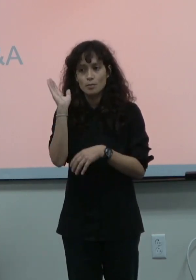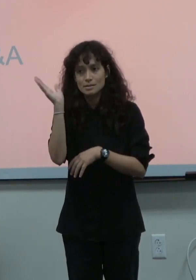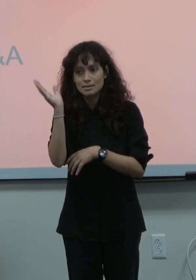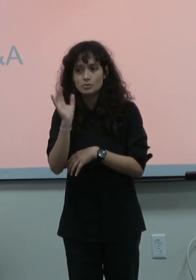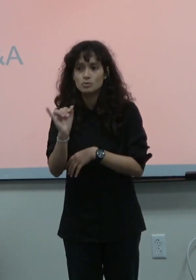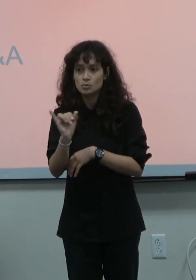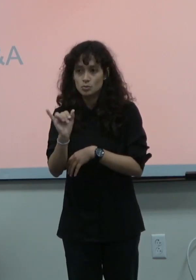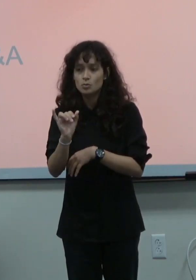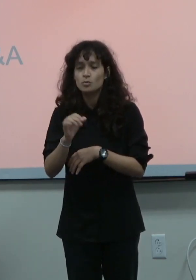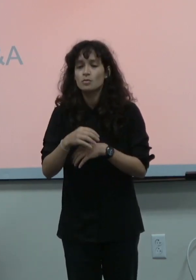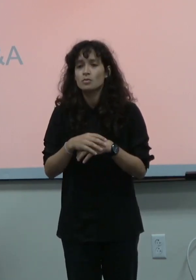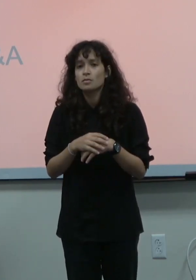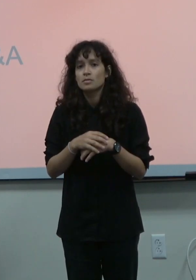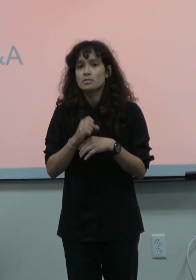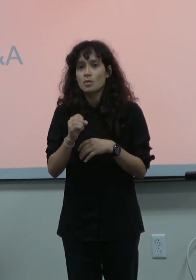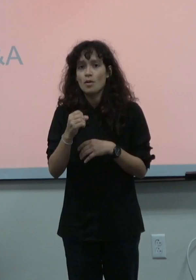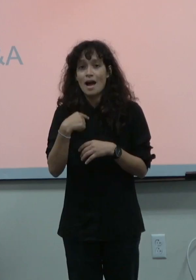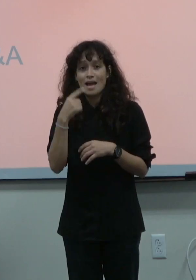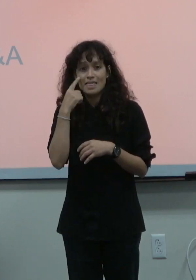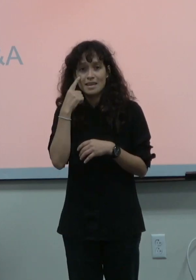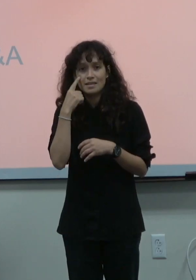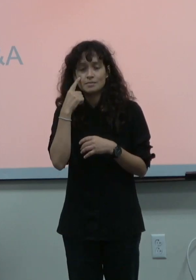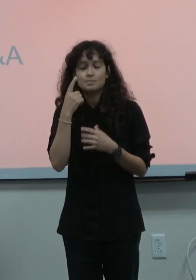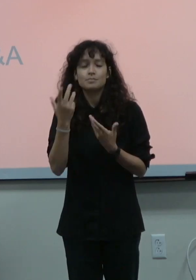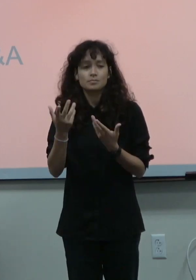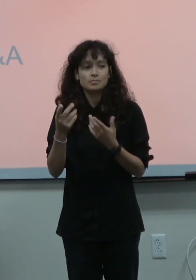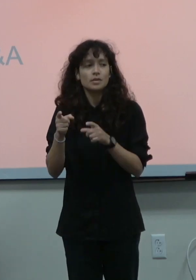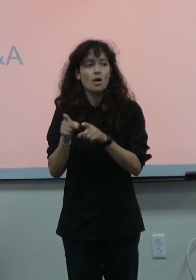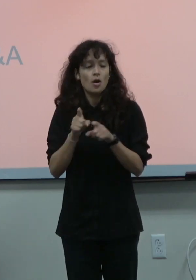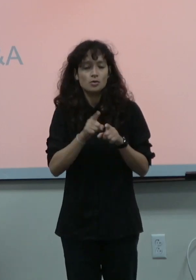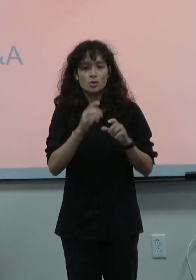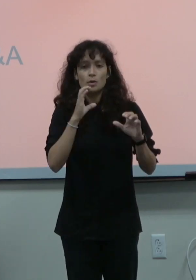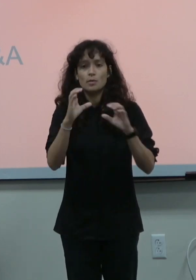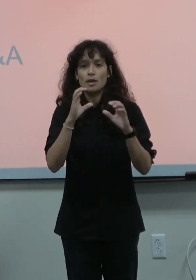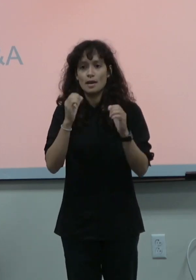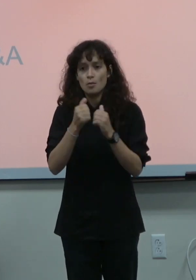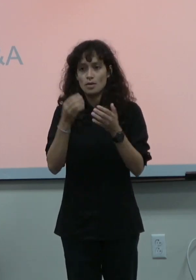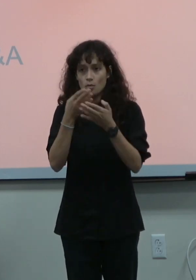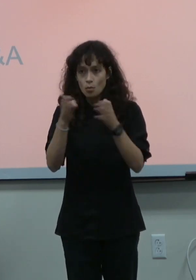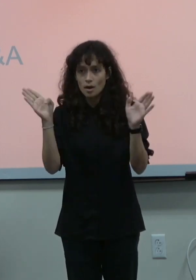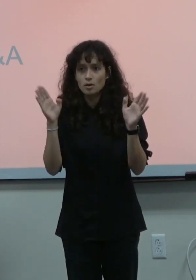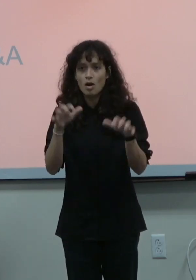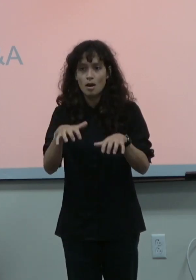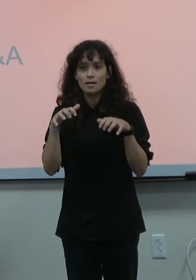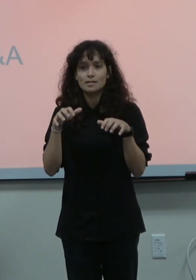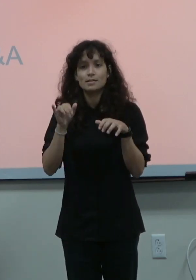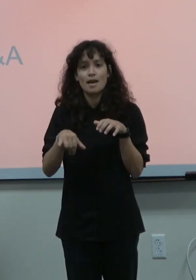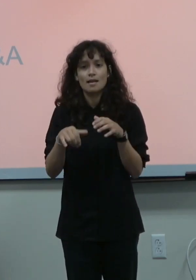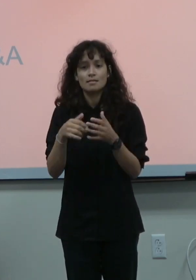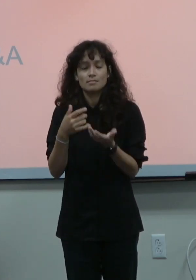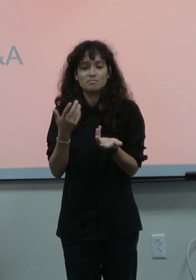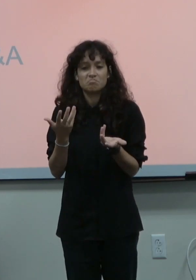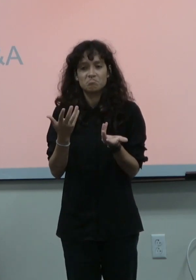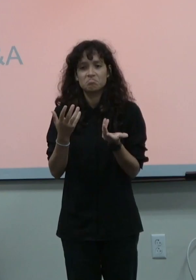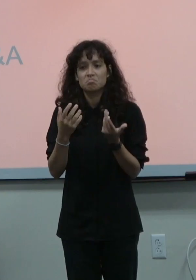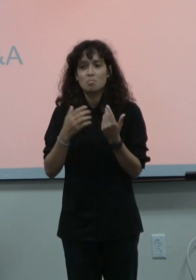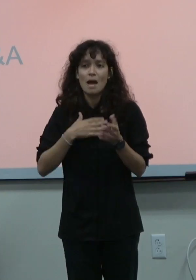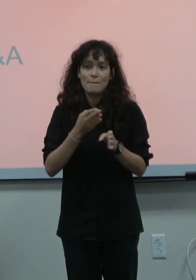So I think, and also communicating with a wider audience, it helps, like that's where my major comes into play.